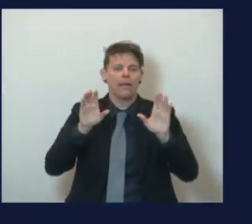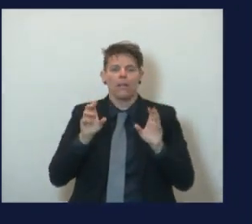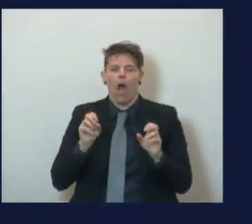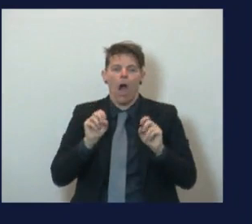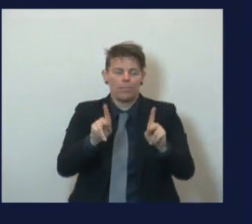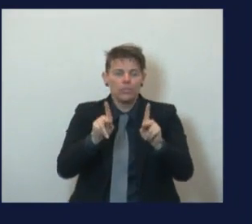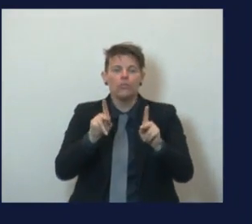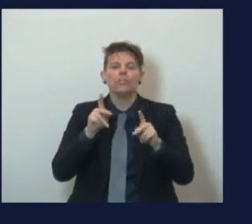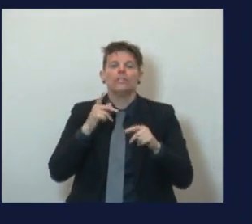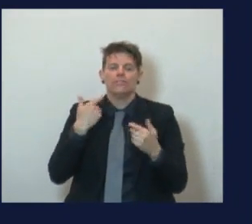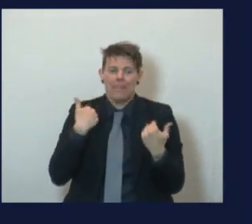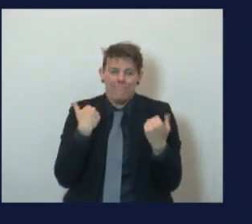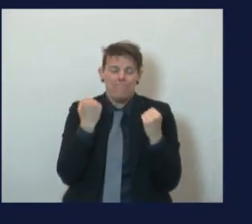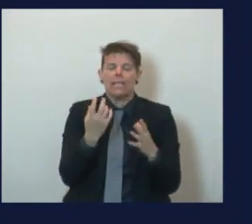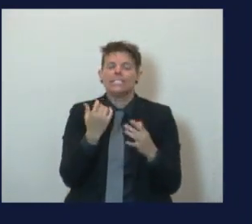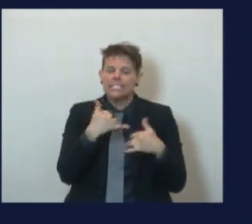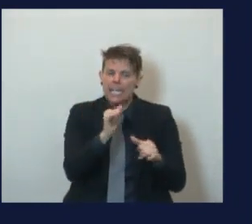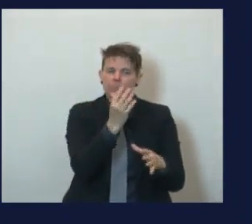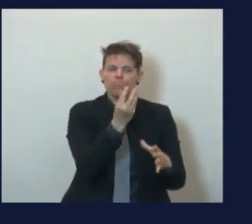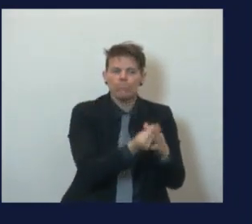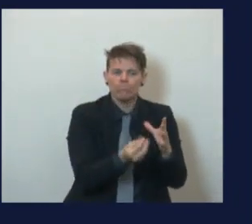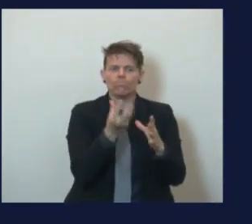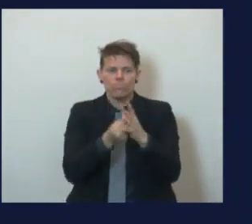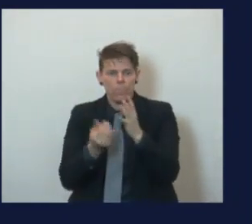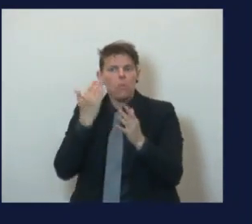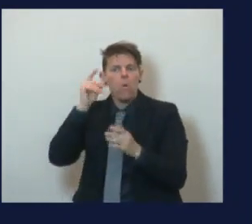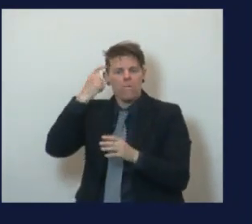PARTNERS LIKE FEMA IT CREATES THE PERFECT OPPORTUNITY FOR GAPS.